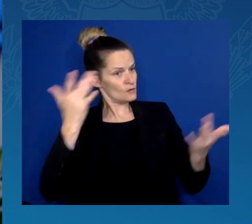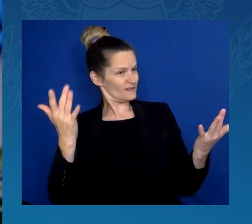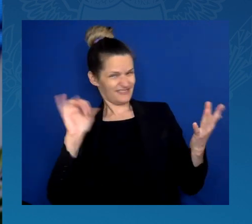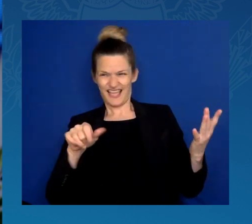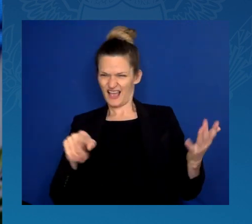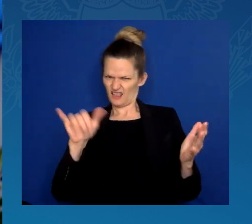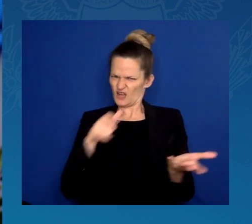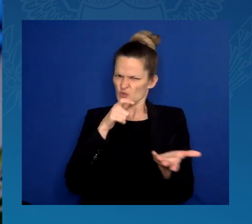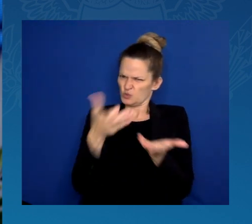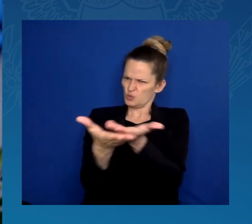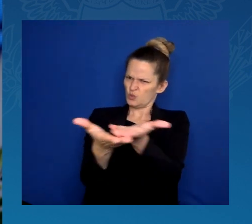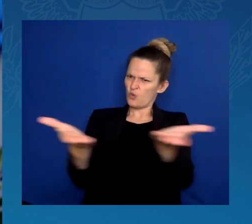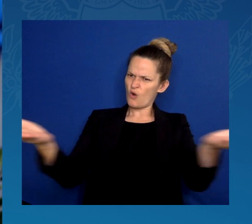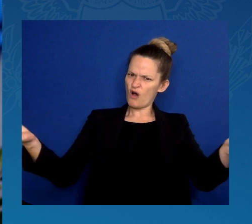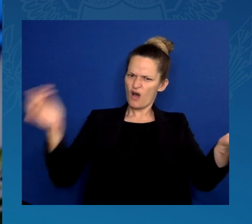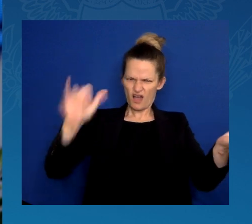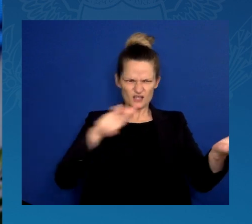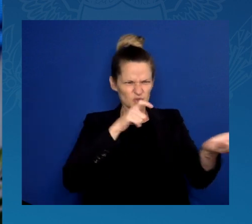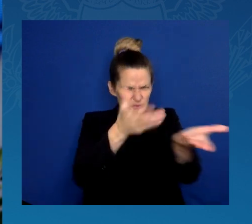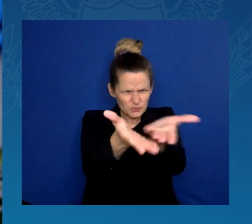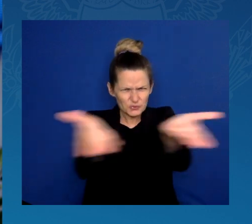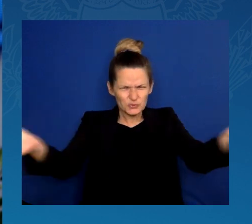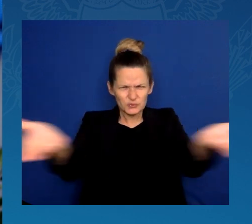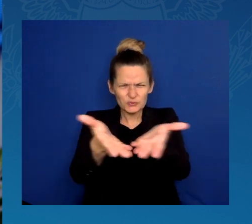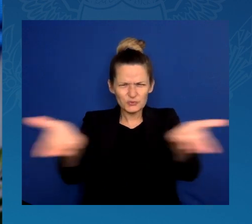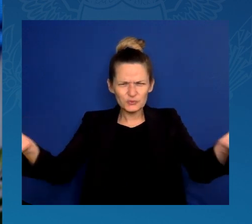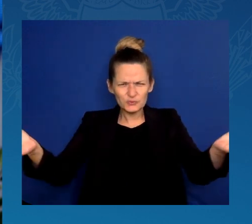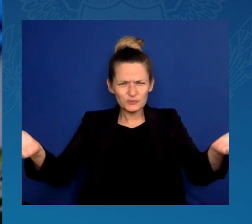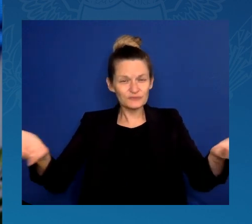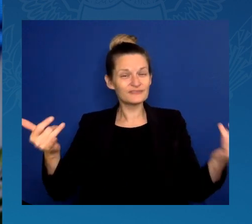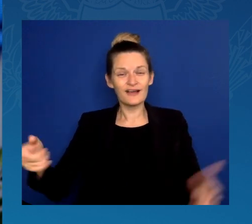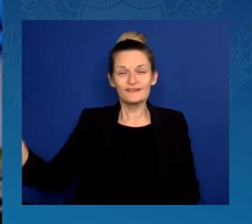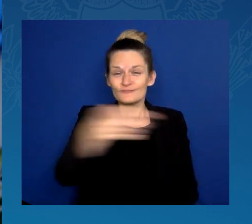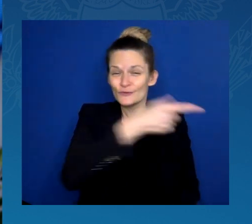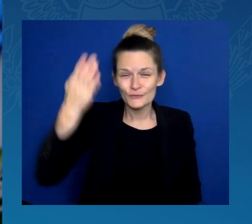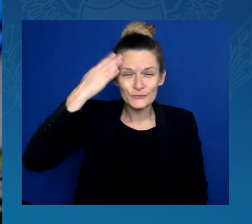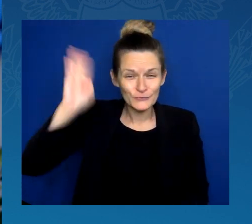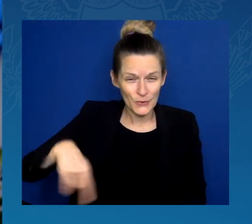I was born in Oakland, California. And when I was a child,